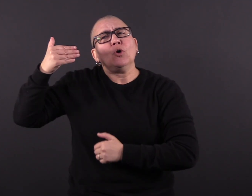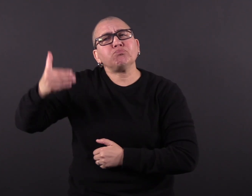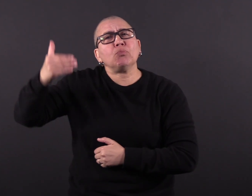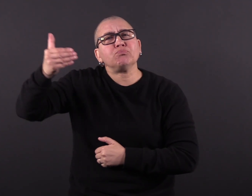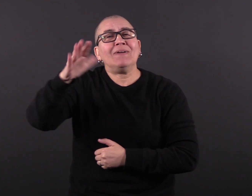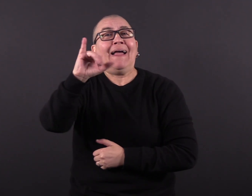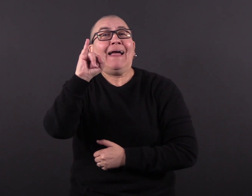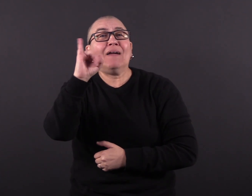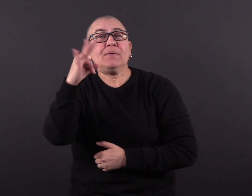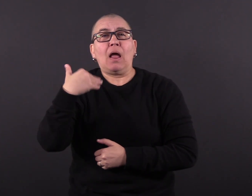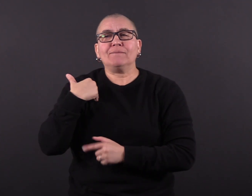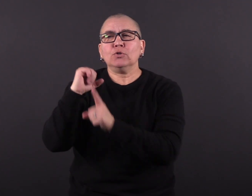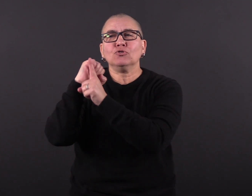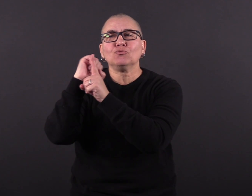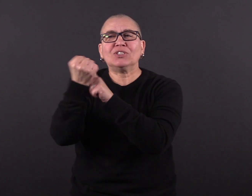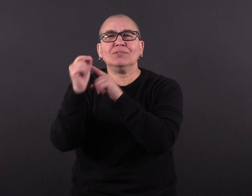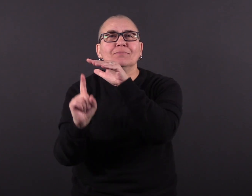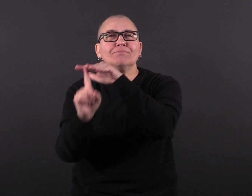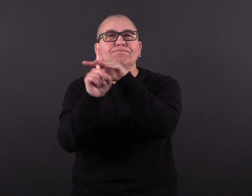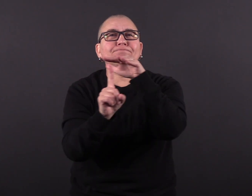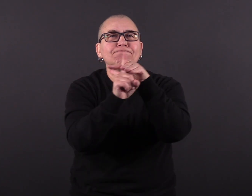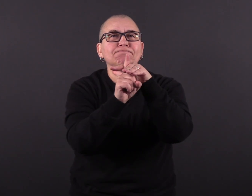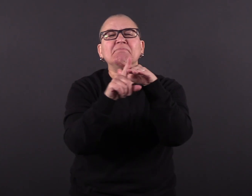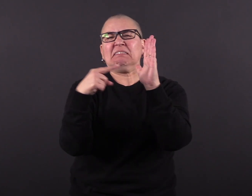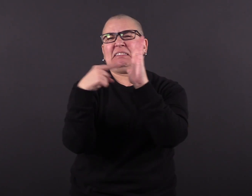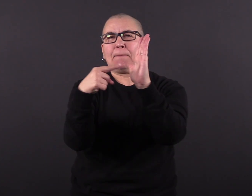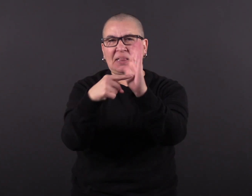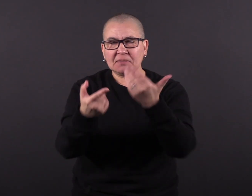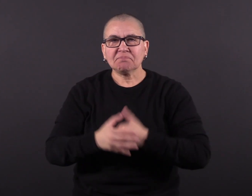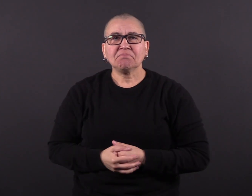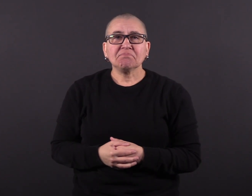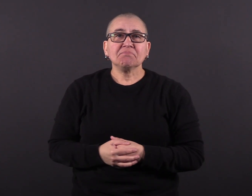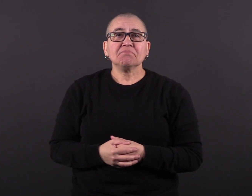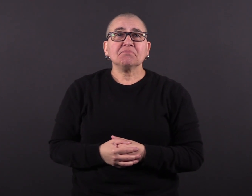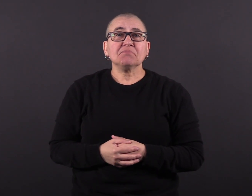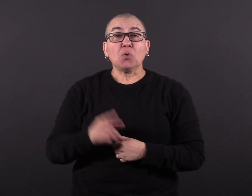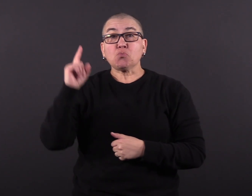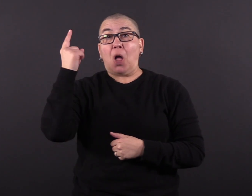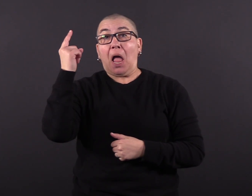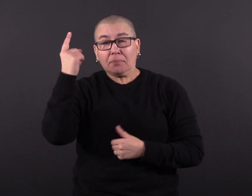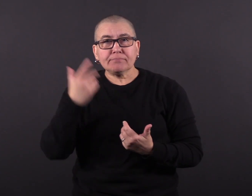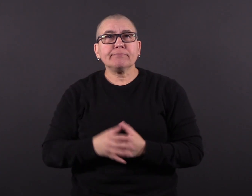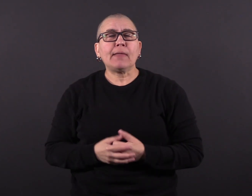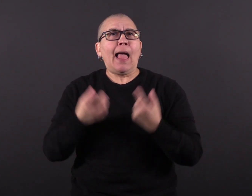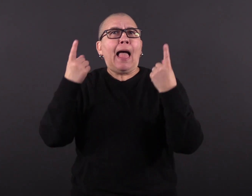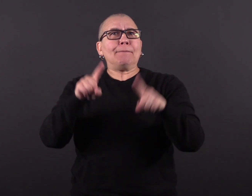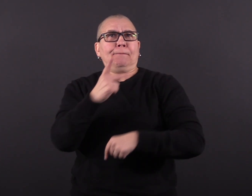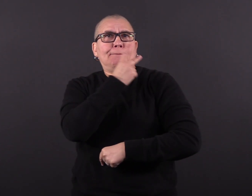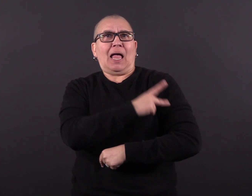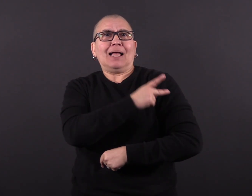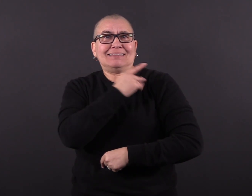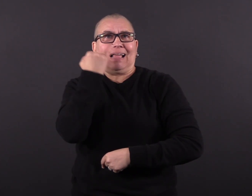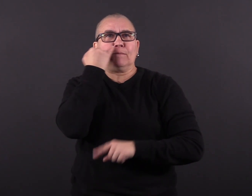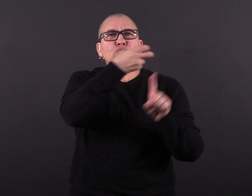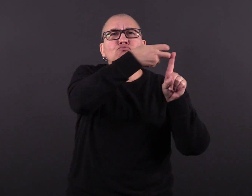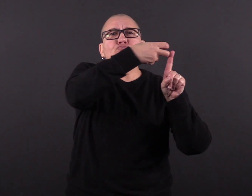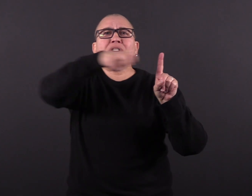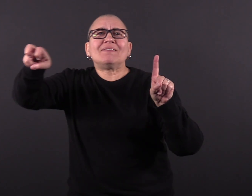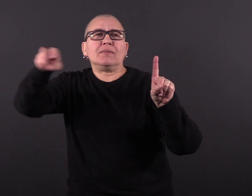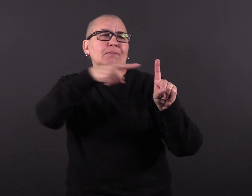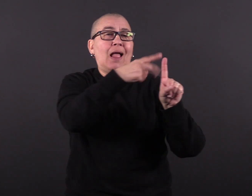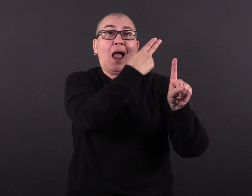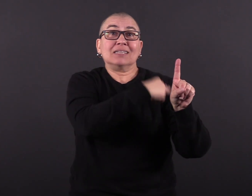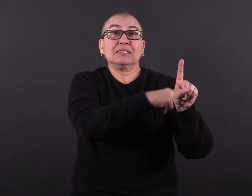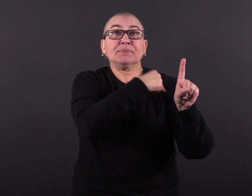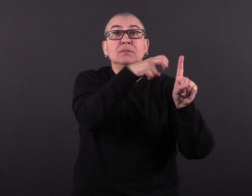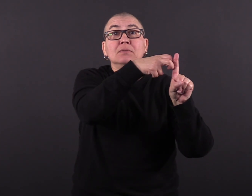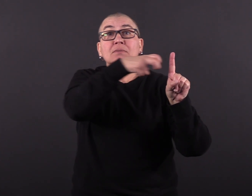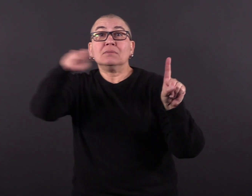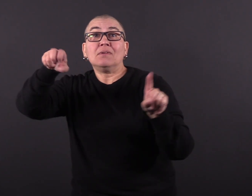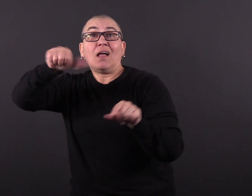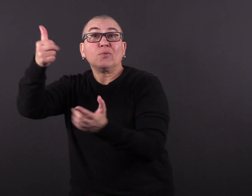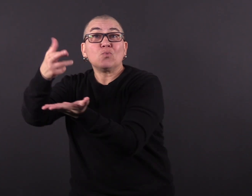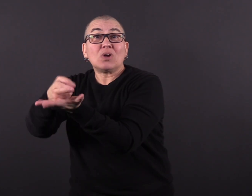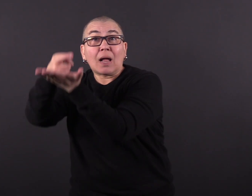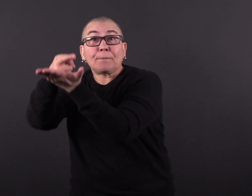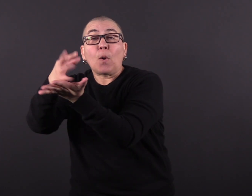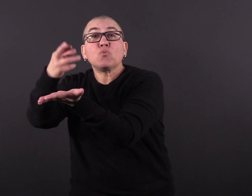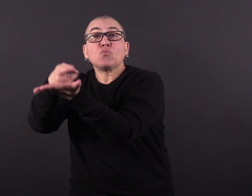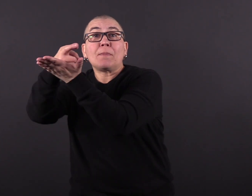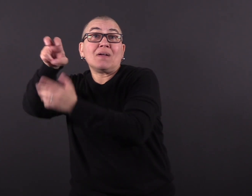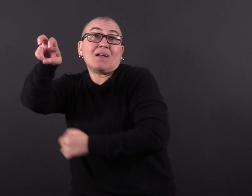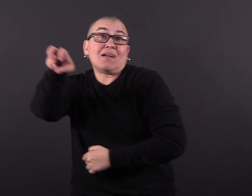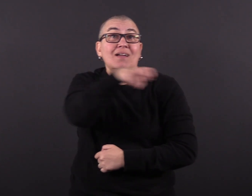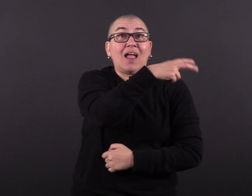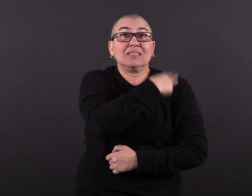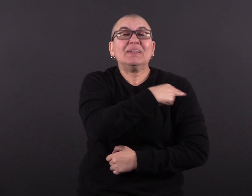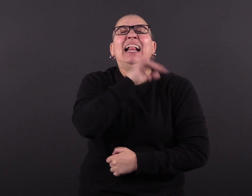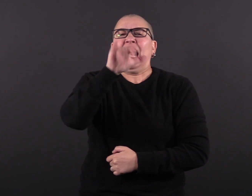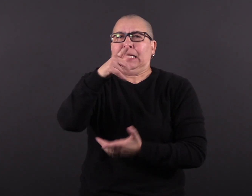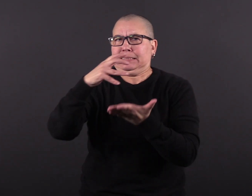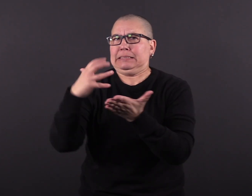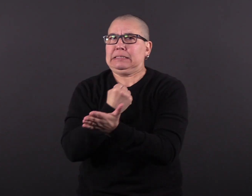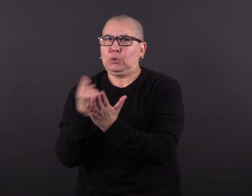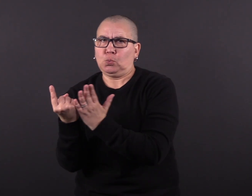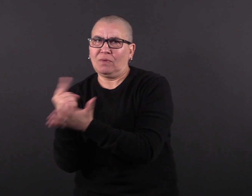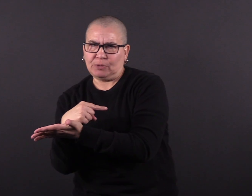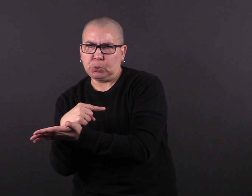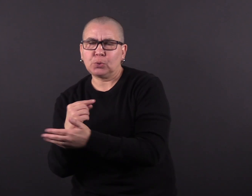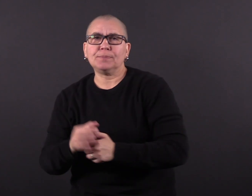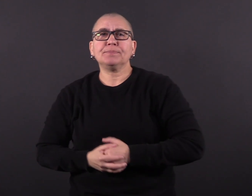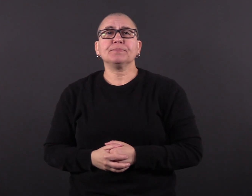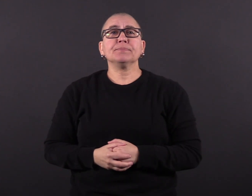(1) is transferred from one type of care setting to another (ex. hospital, rehab facility, etc.)